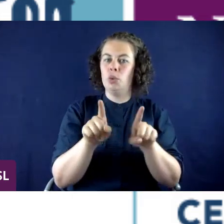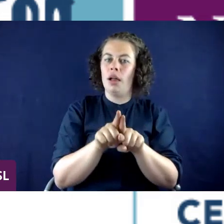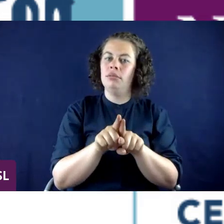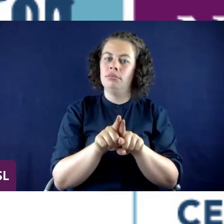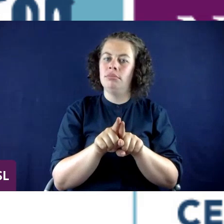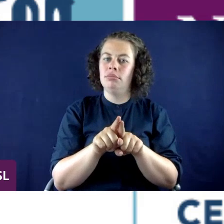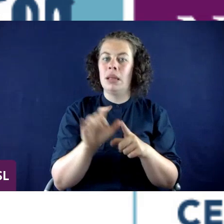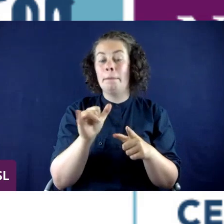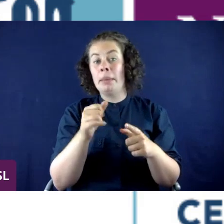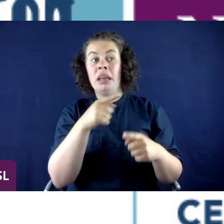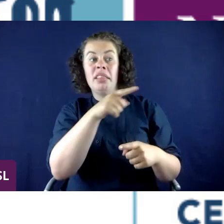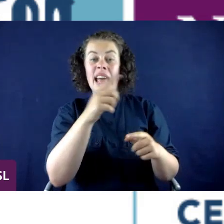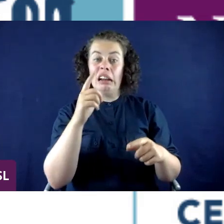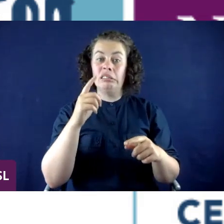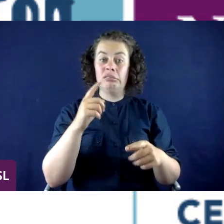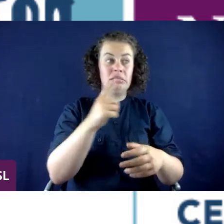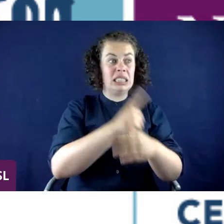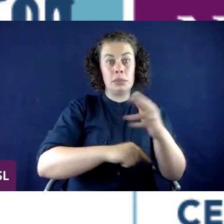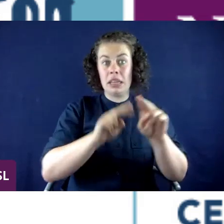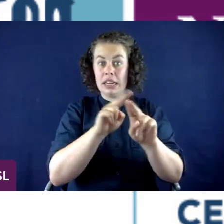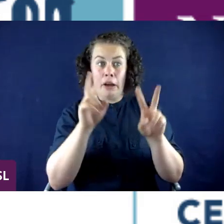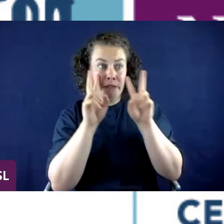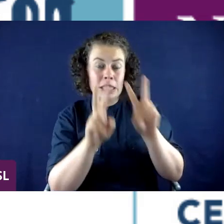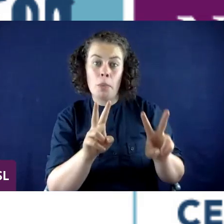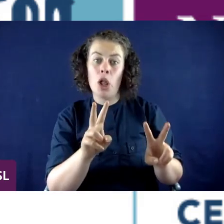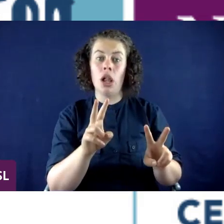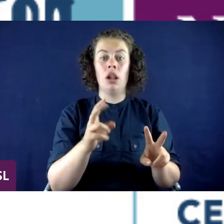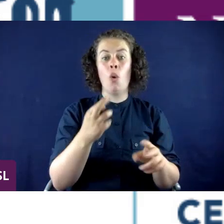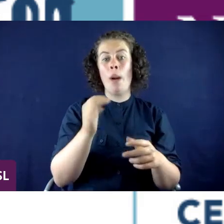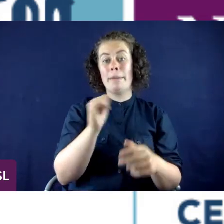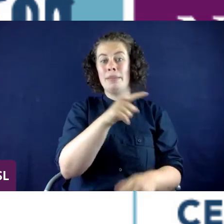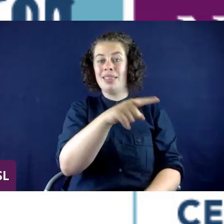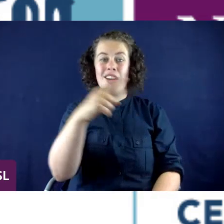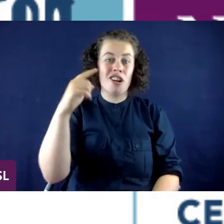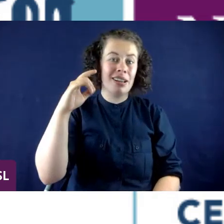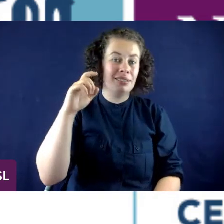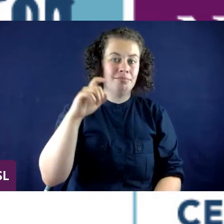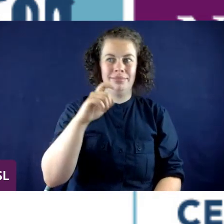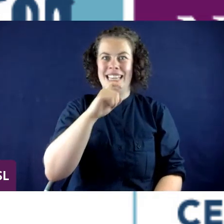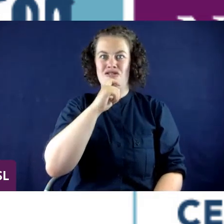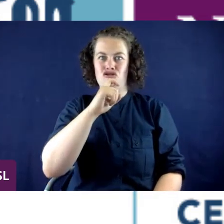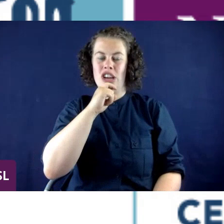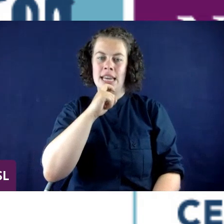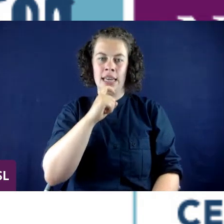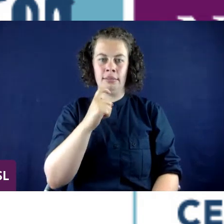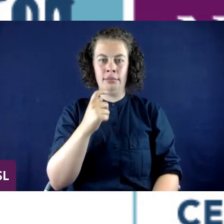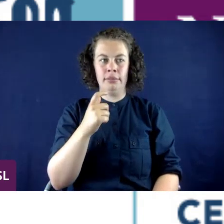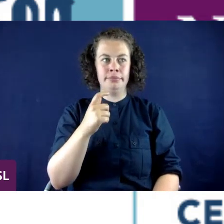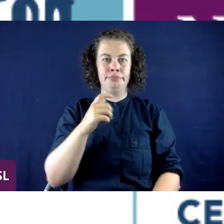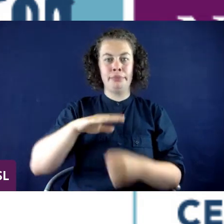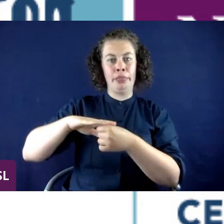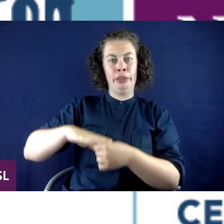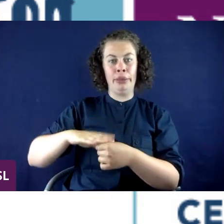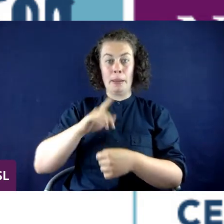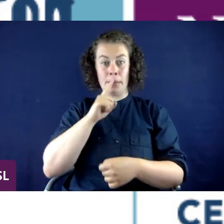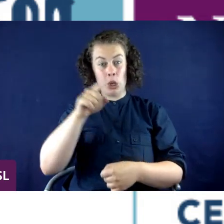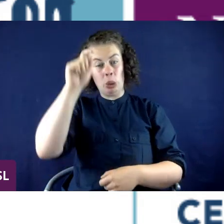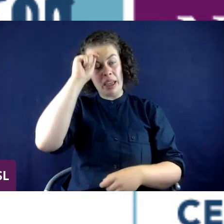audience, but actually, who else are you providing for you is disability may not be visible. Or whose understanding could be improved by